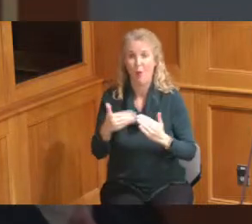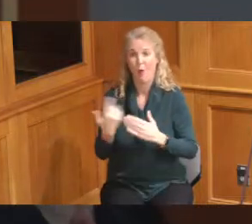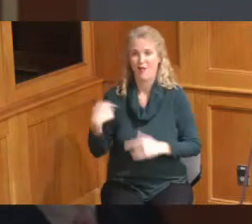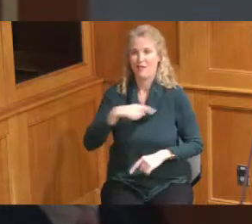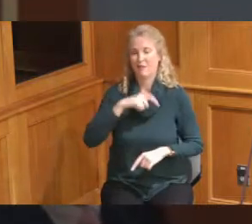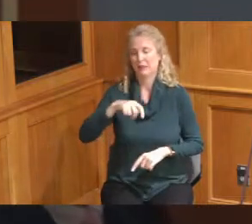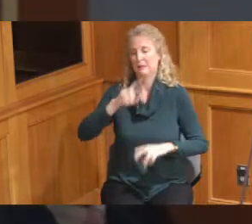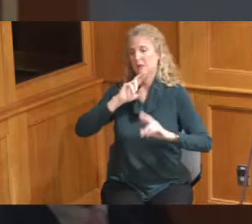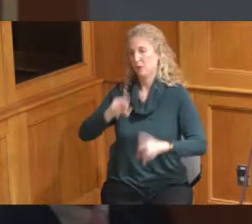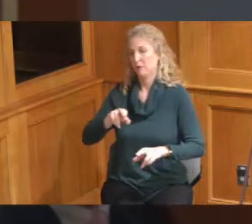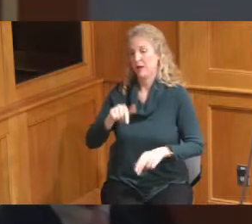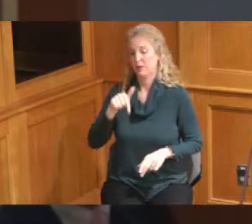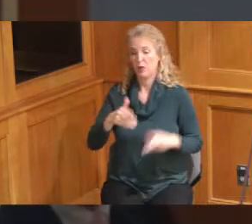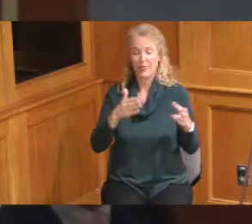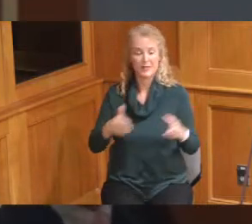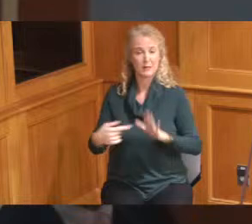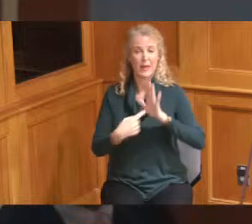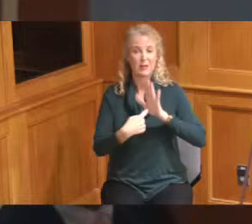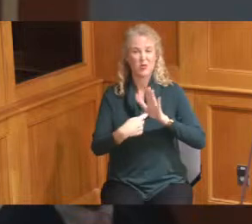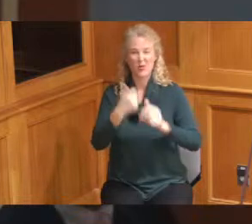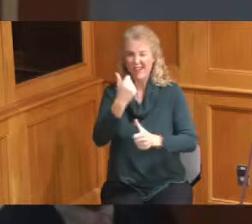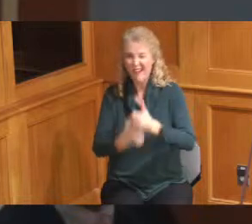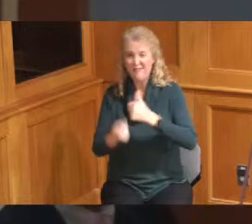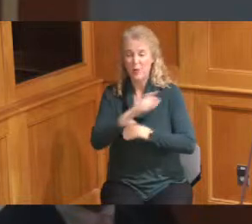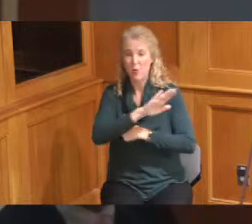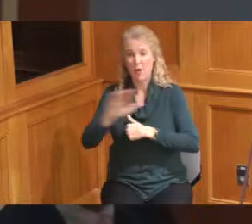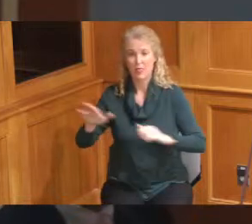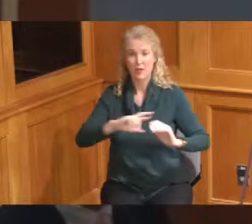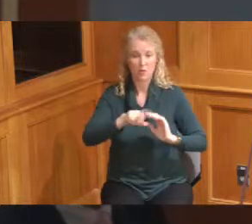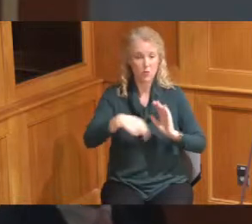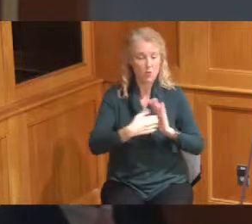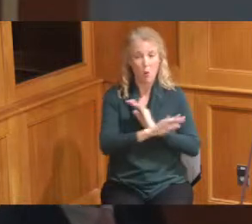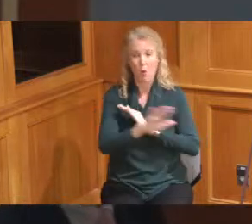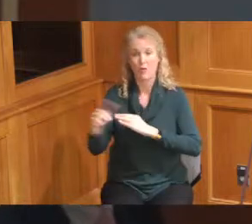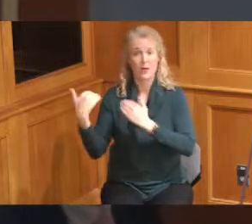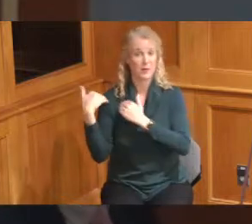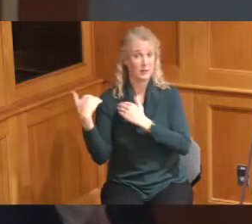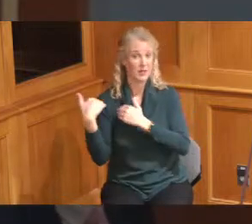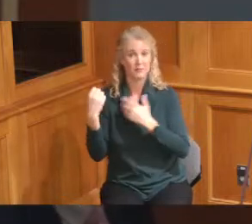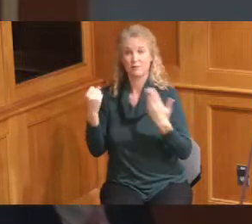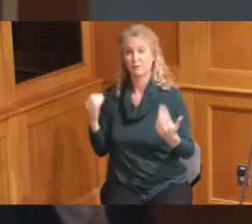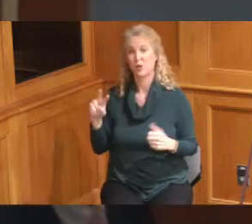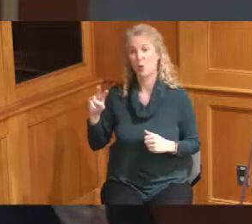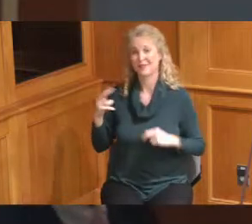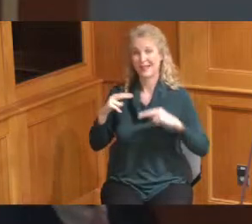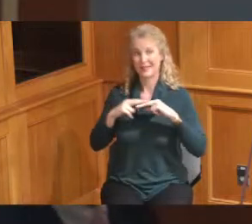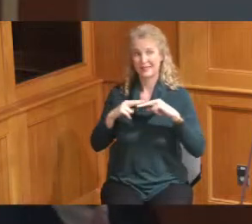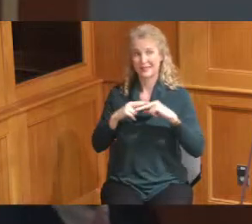this plan helps us outline everybody's roles and responsibilities so that being said second slide